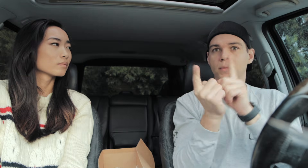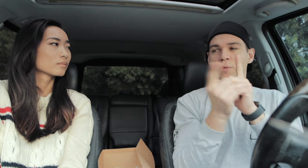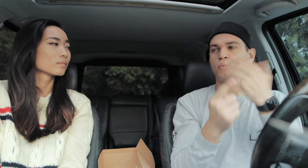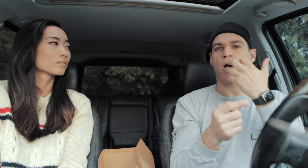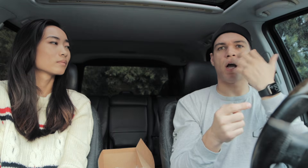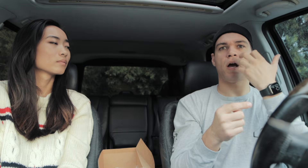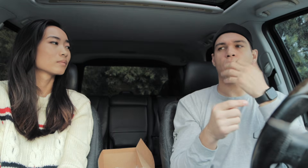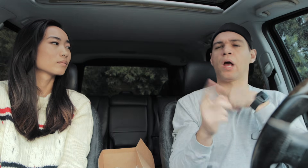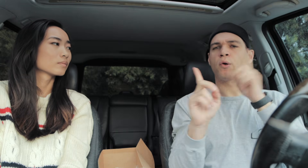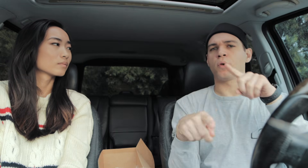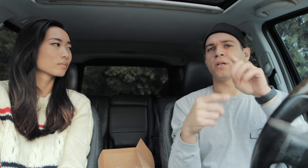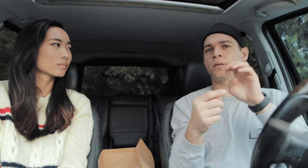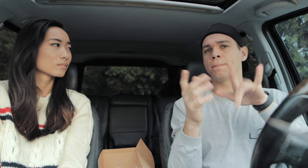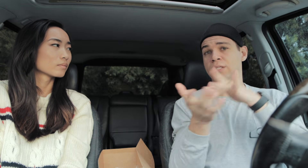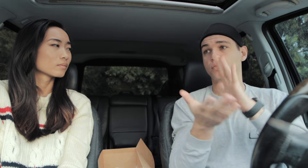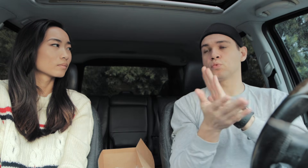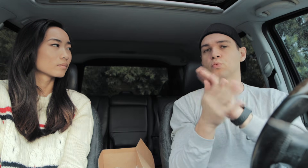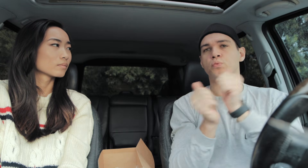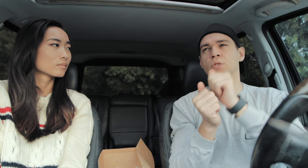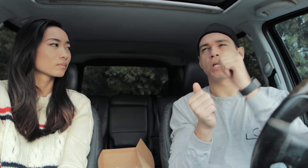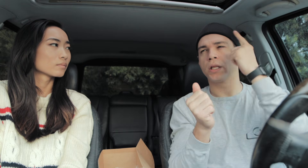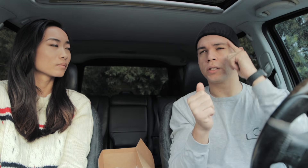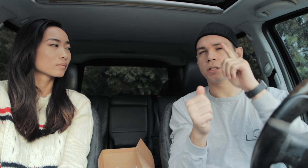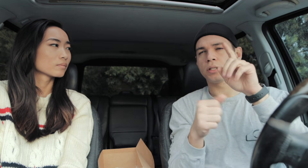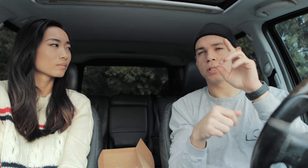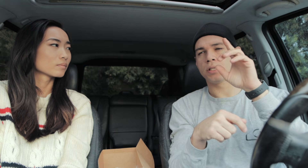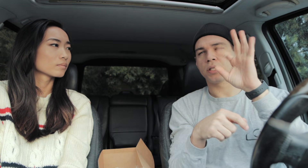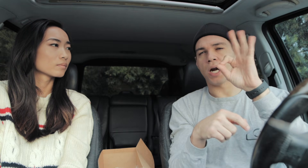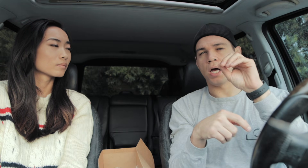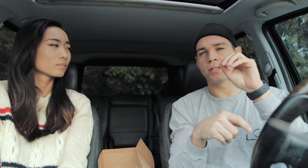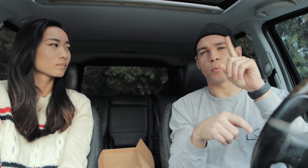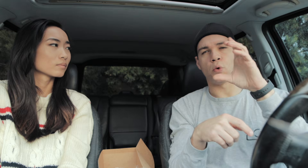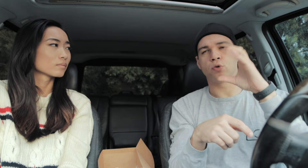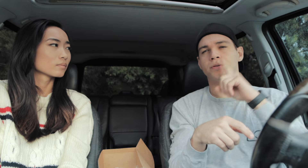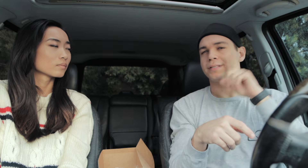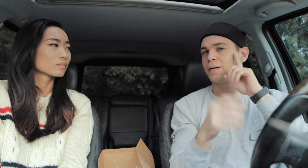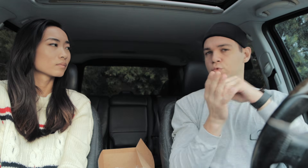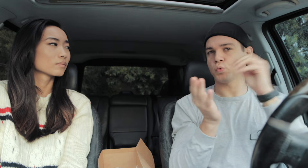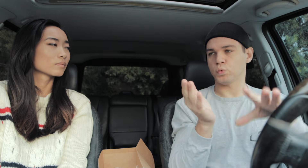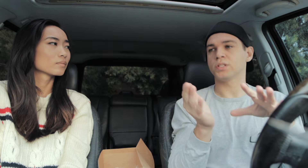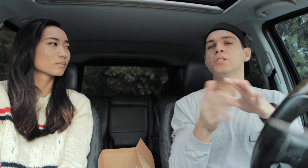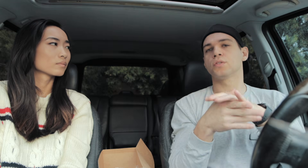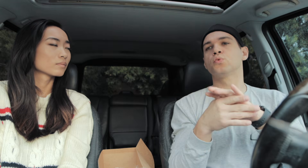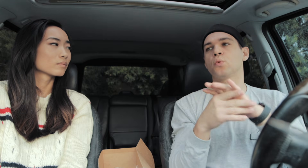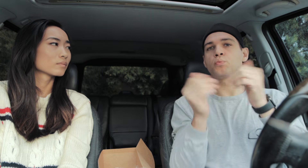met a lot of them Wow. I went to middle school with, I think, 90, 100 deaf students